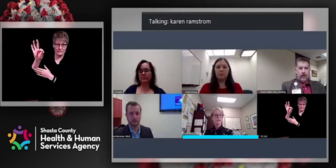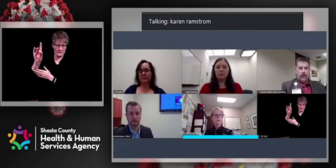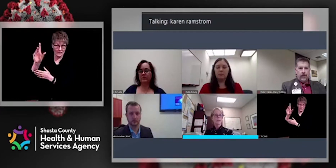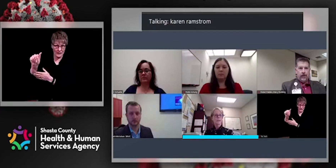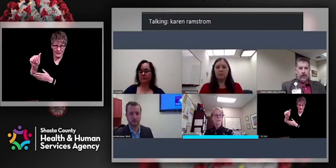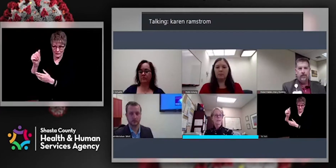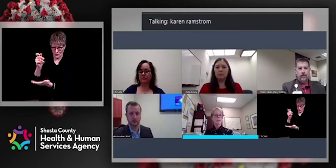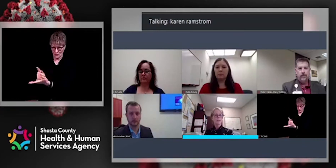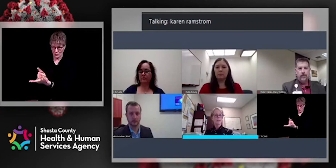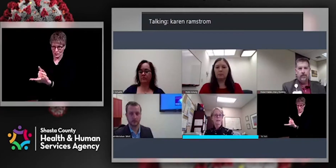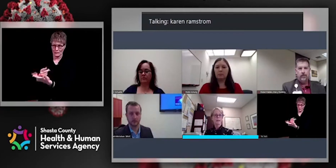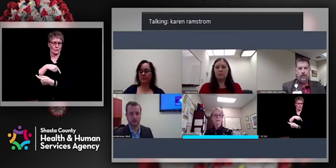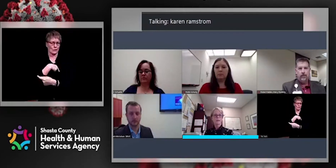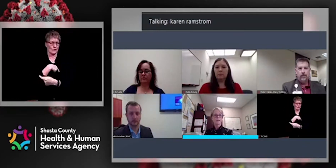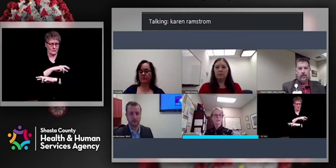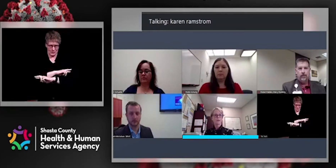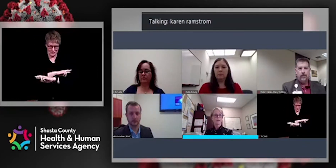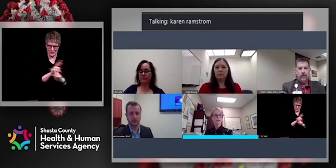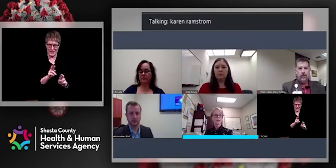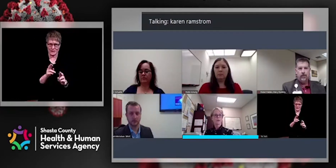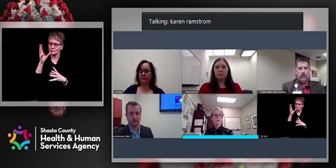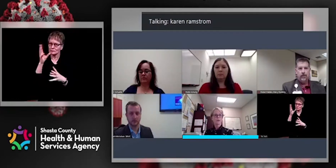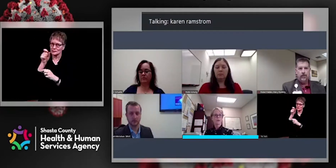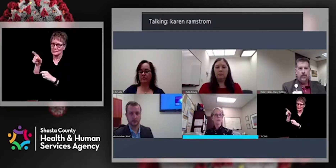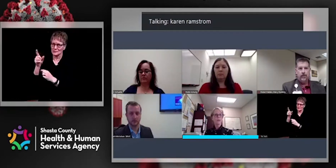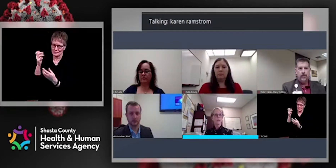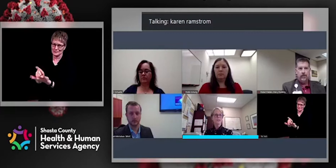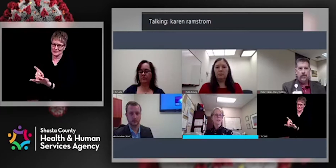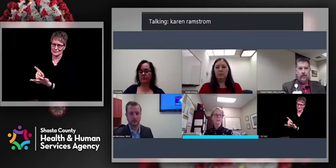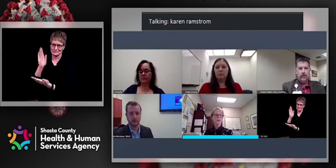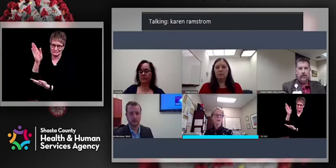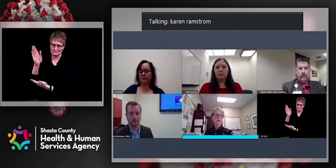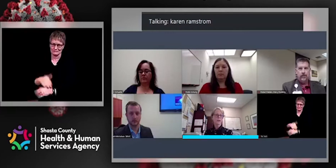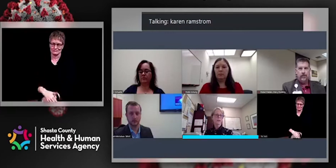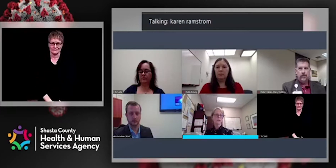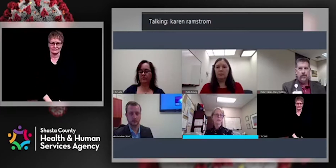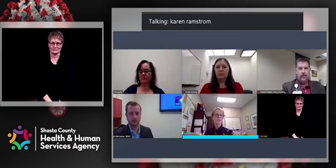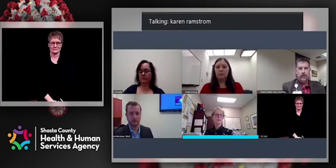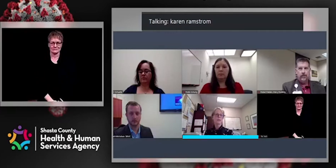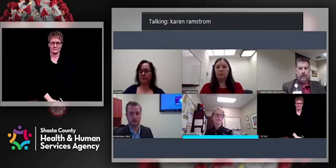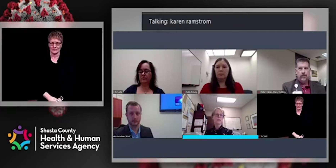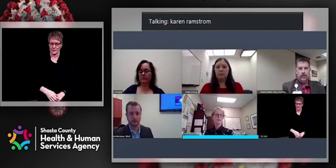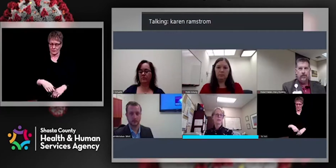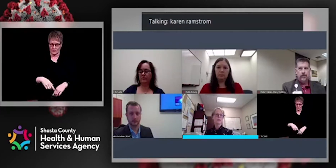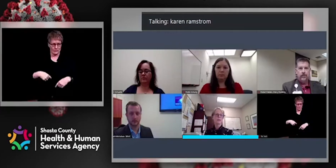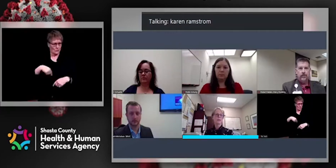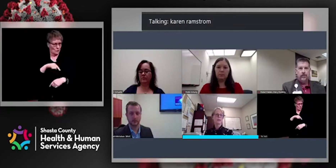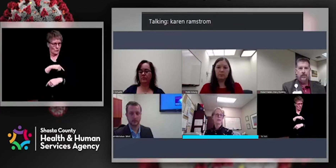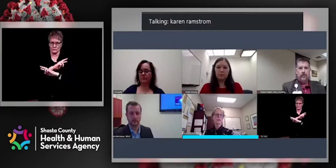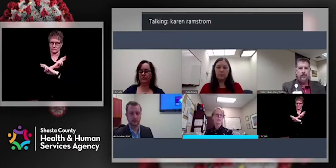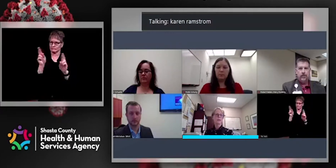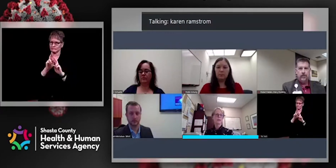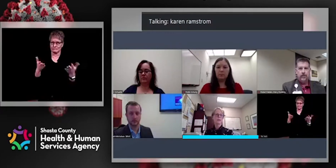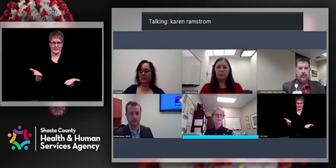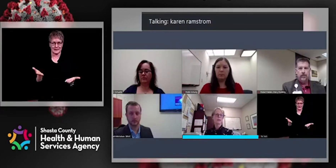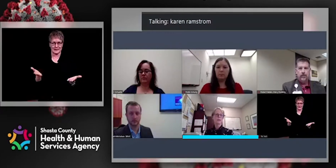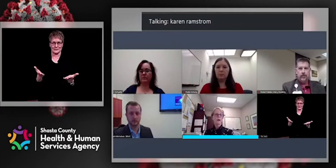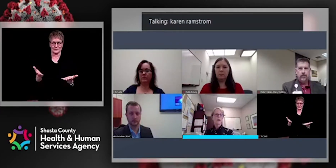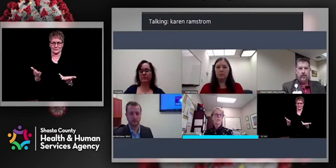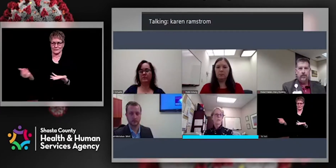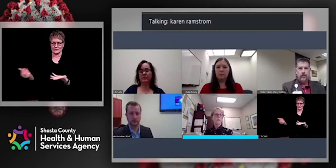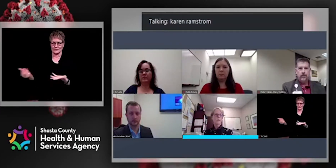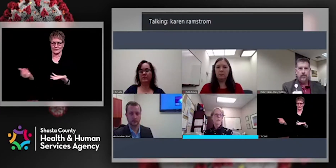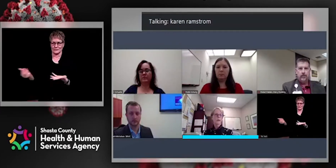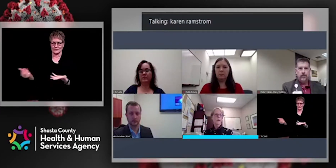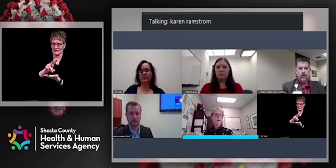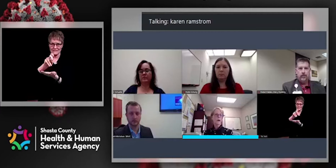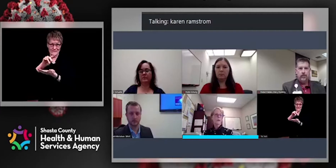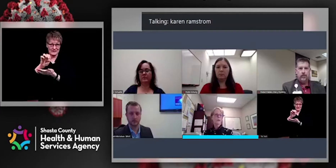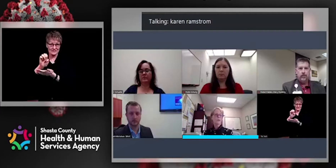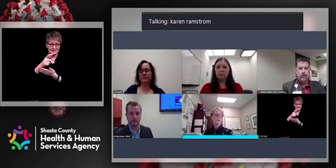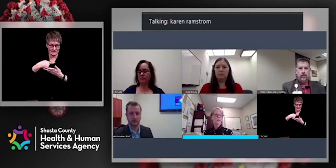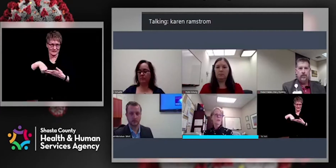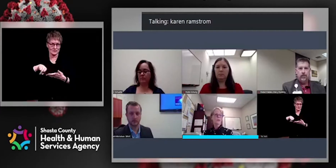assuming that it does. We are set in our county to start receiving vaccine next week. Almost 2000